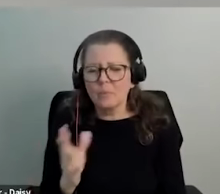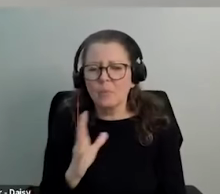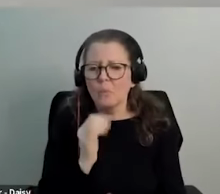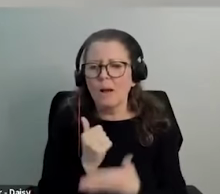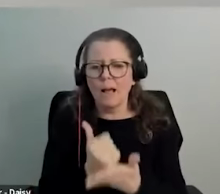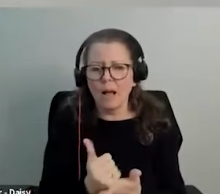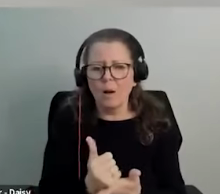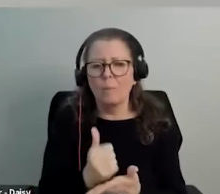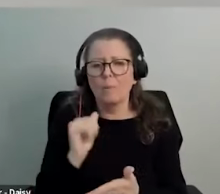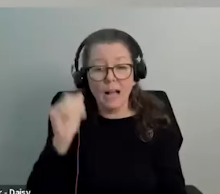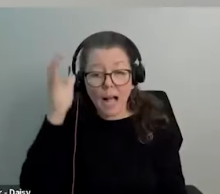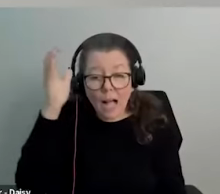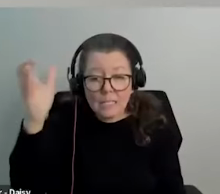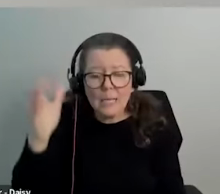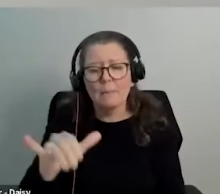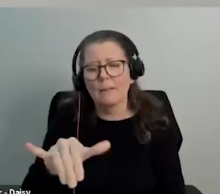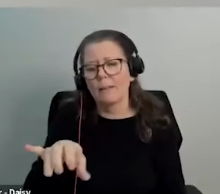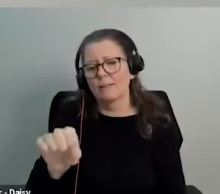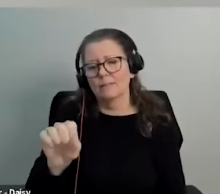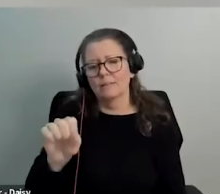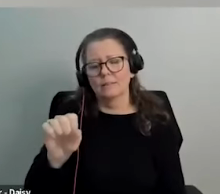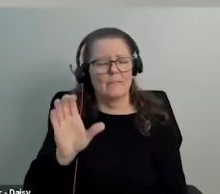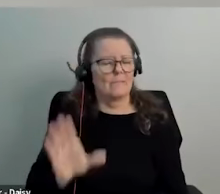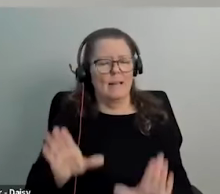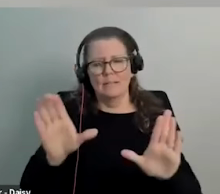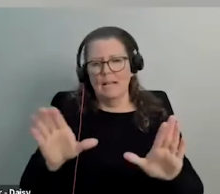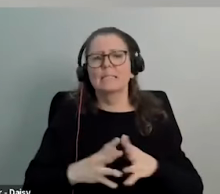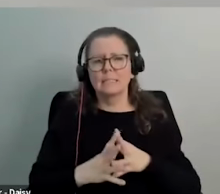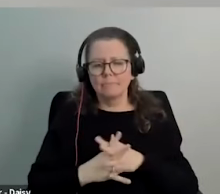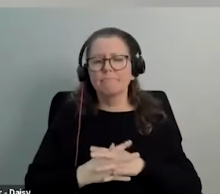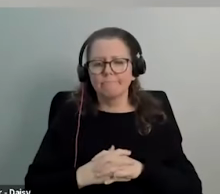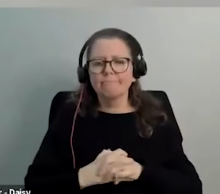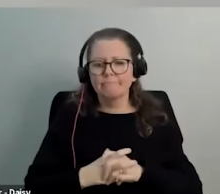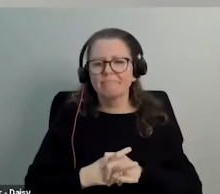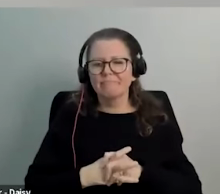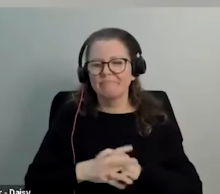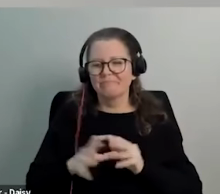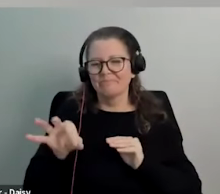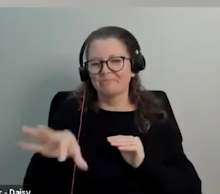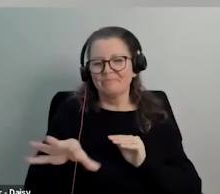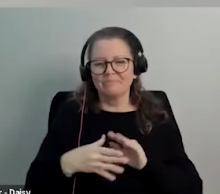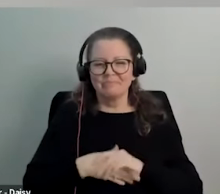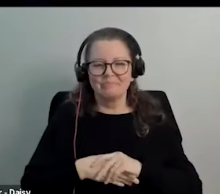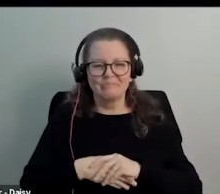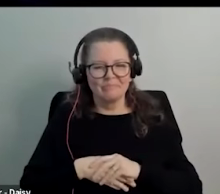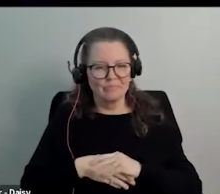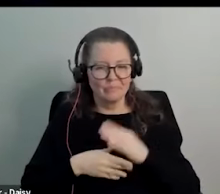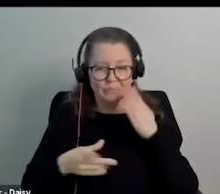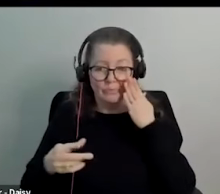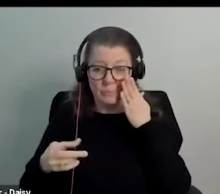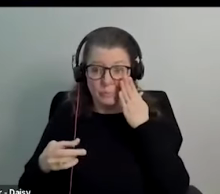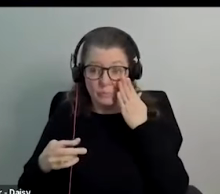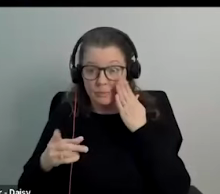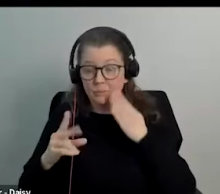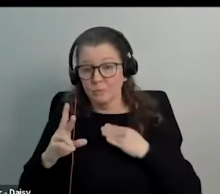through the certification, that's fantastic. So yeah, that would be my two cents. And one last thing, a certification, you know,